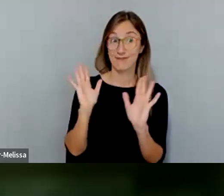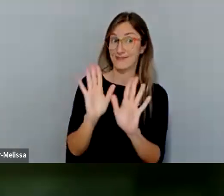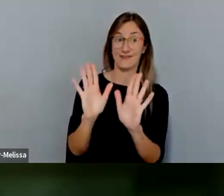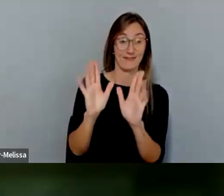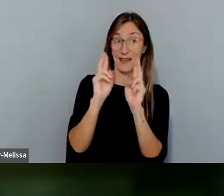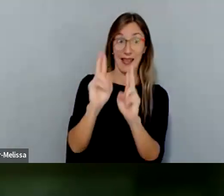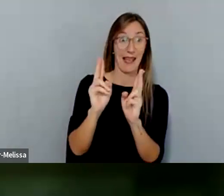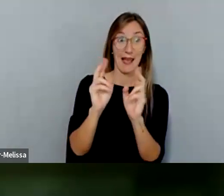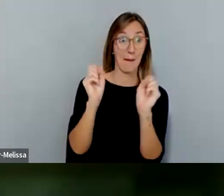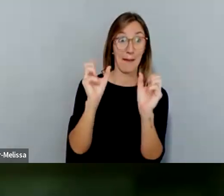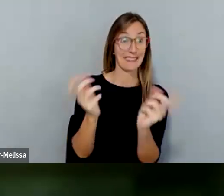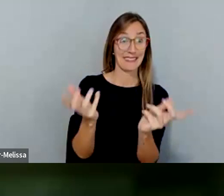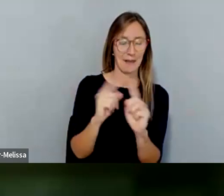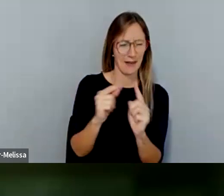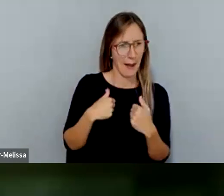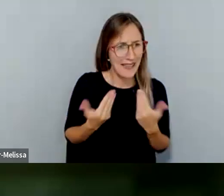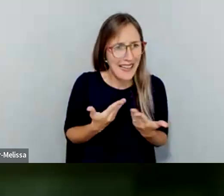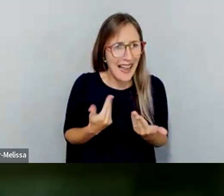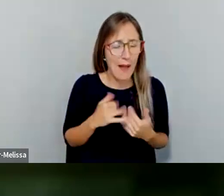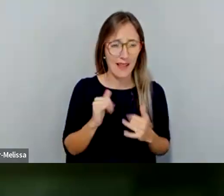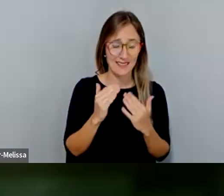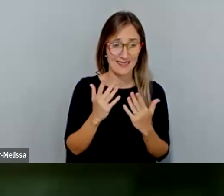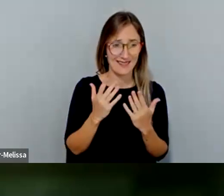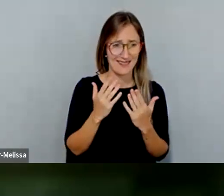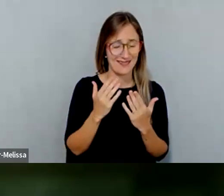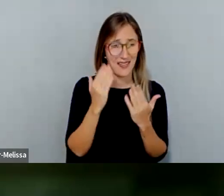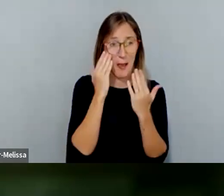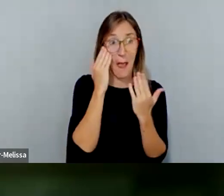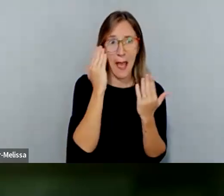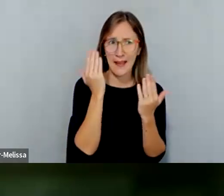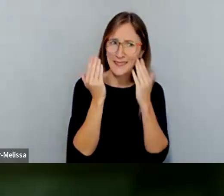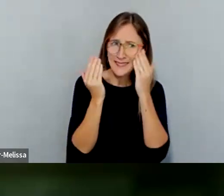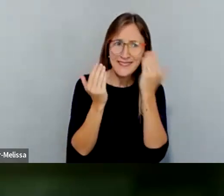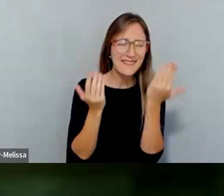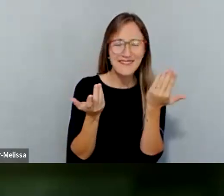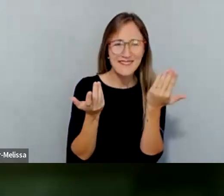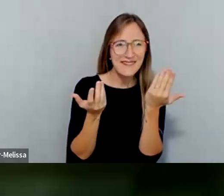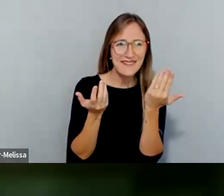for asking me to come, Abby. Marsha is the bread and butter of the